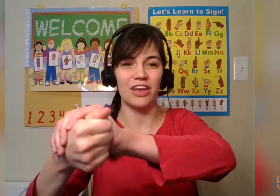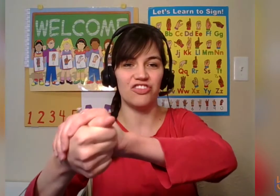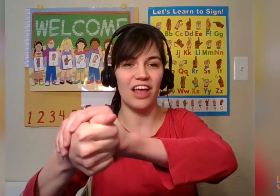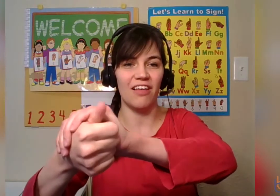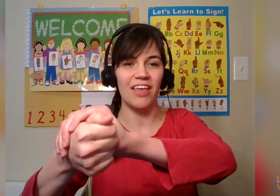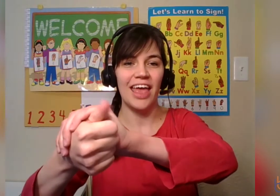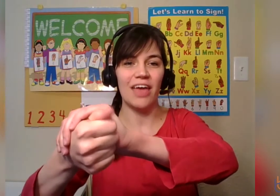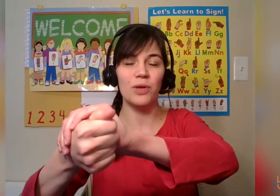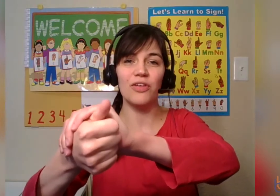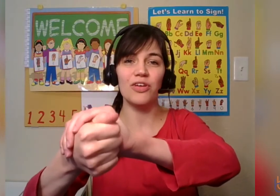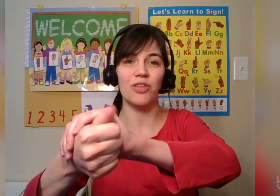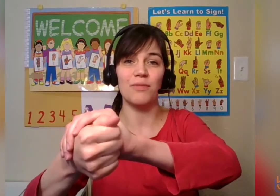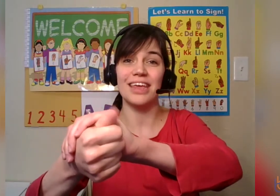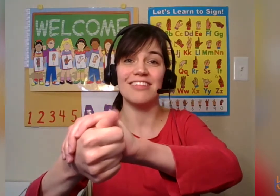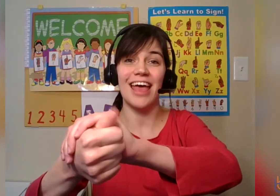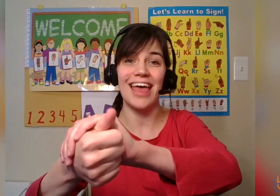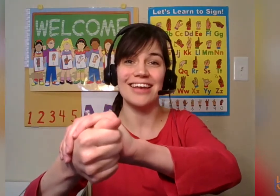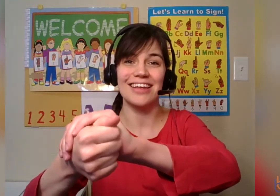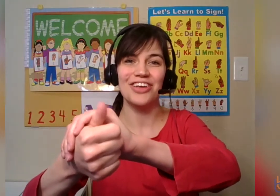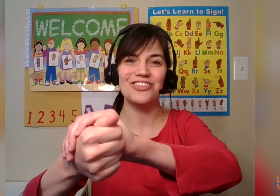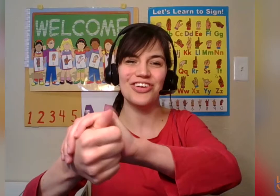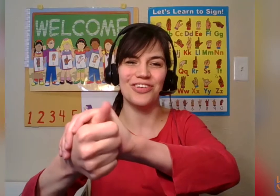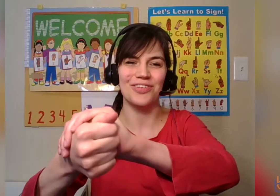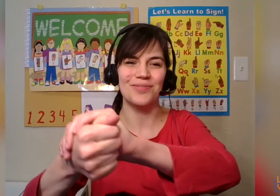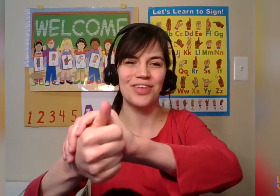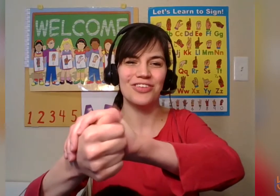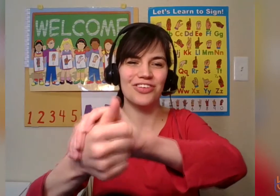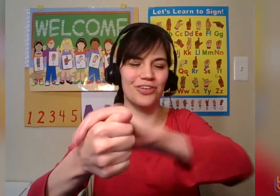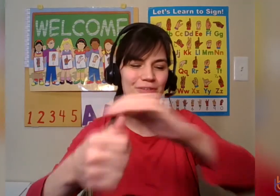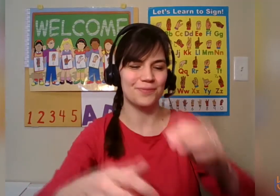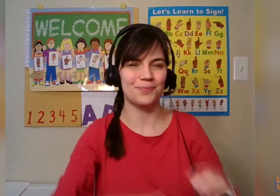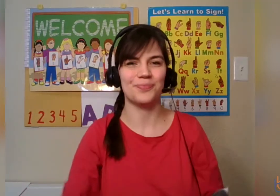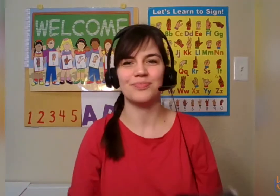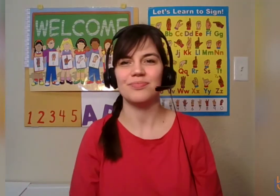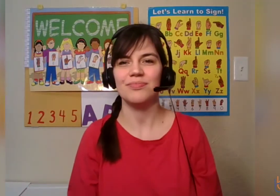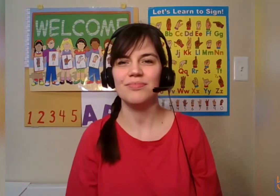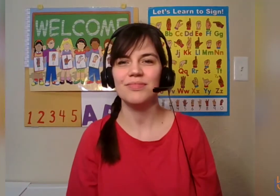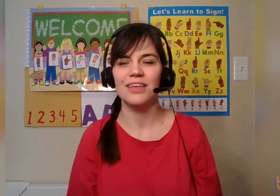a shell and wiggle your thumb like it's a head. Turtle. Turtle.